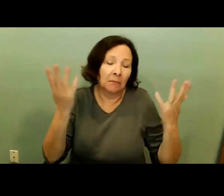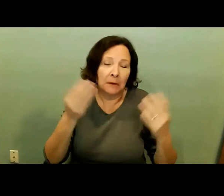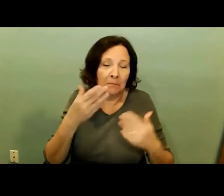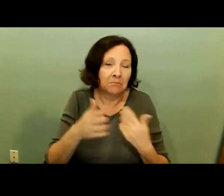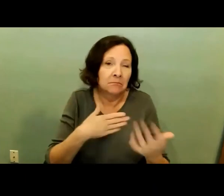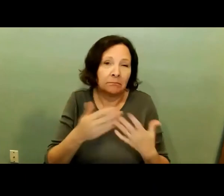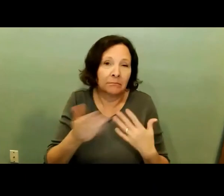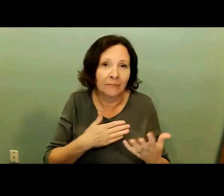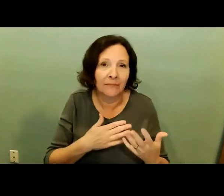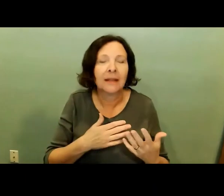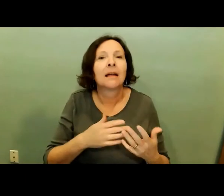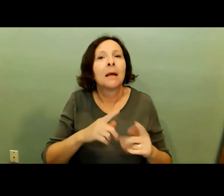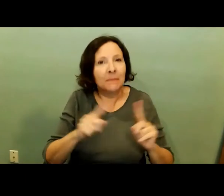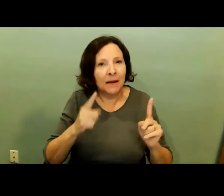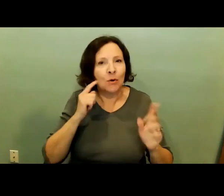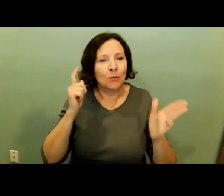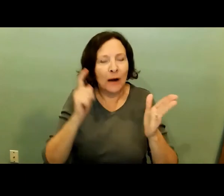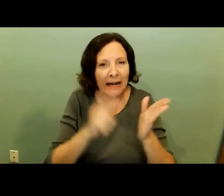The student alludes to performing one's identity